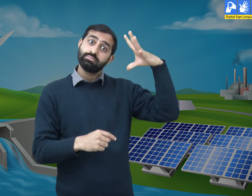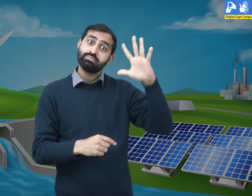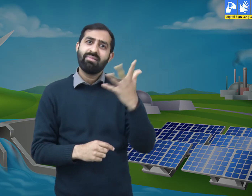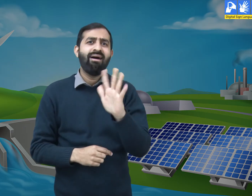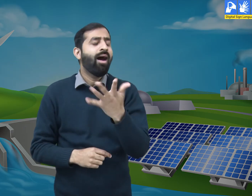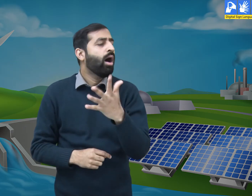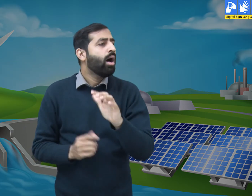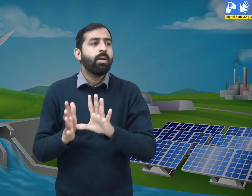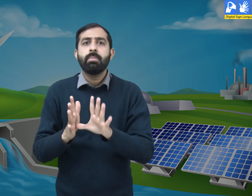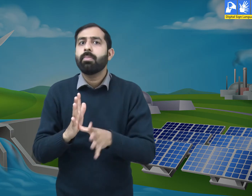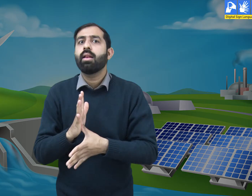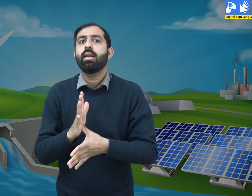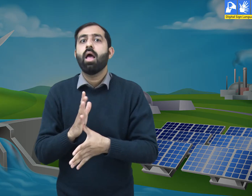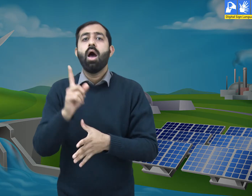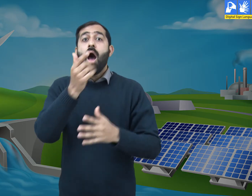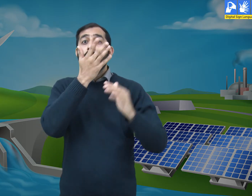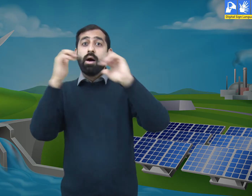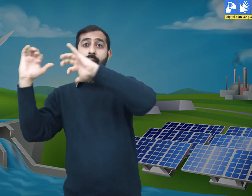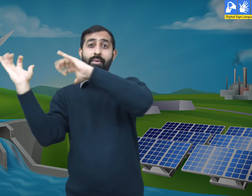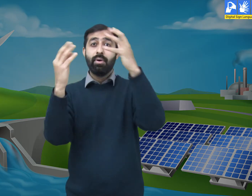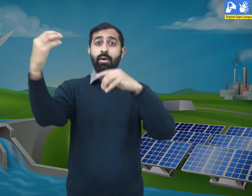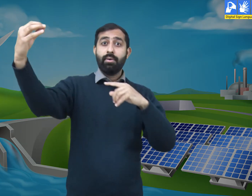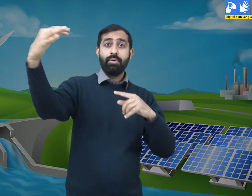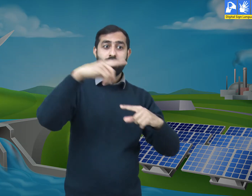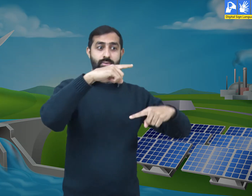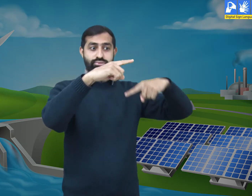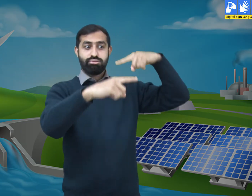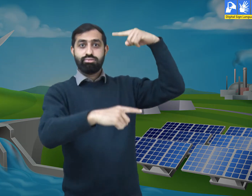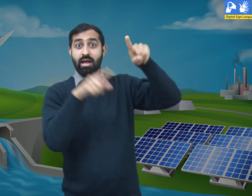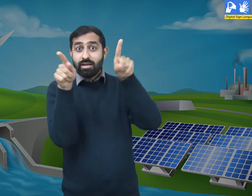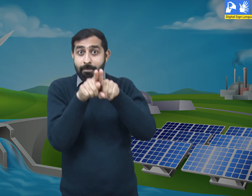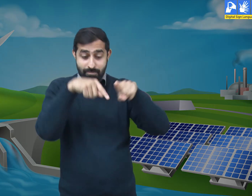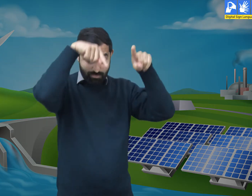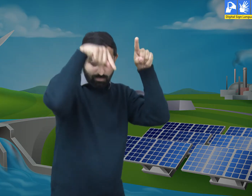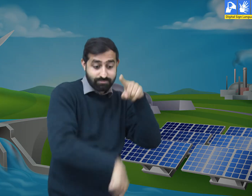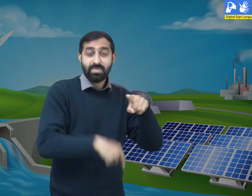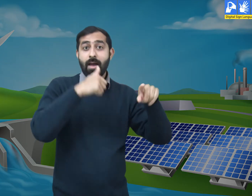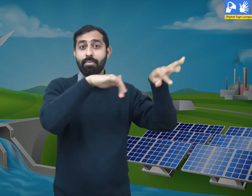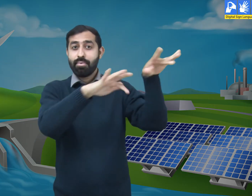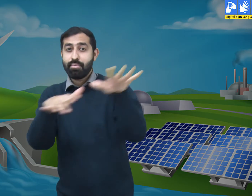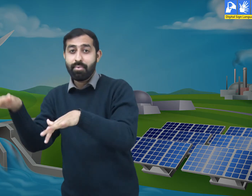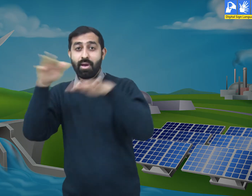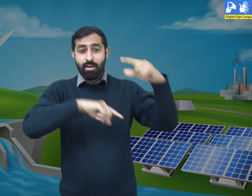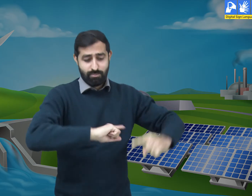electricity can be generated. Windmills utilize the power of the wind to generate electricity and